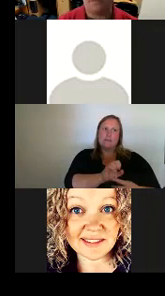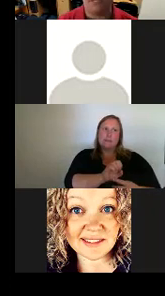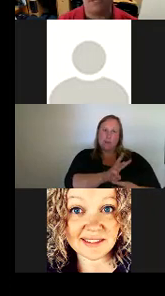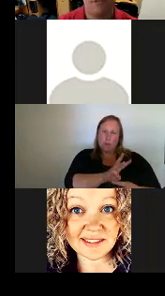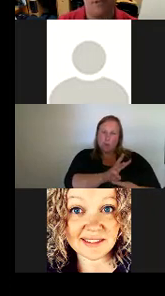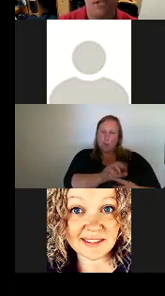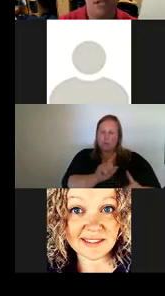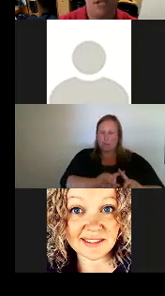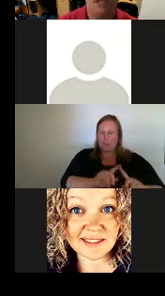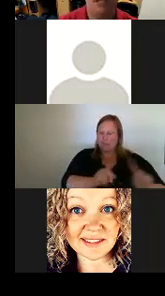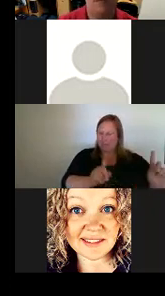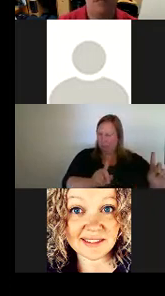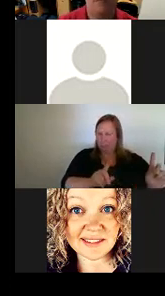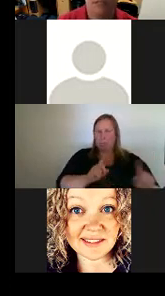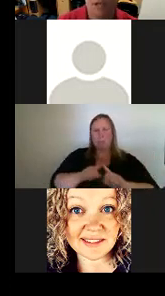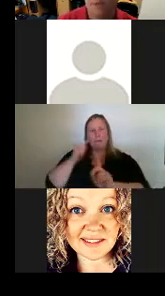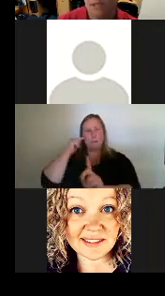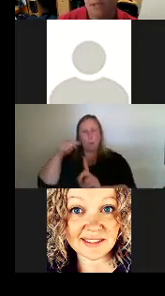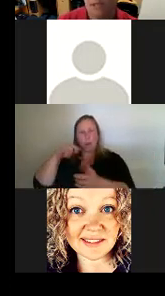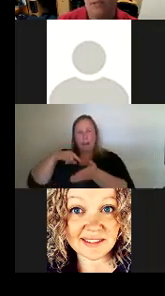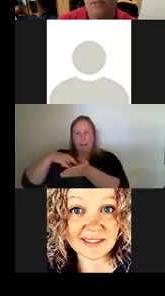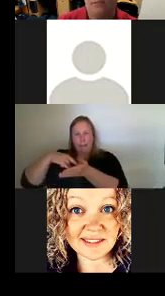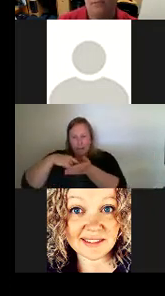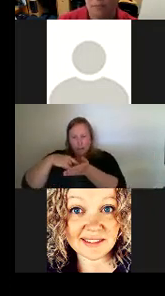SOMETHING DIFFERENT, BUT TALKBACK IS THE TYPICAL